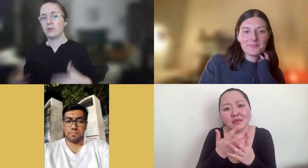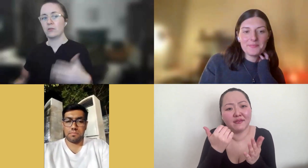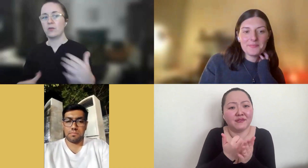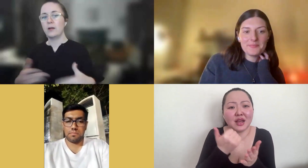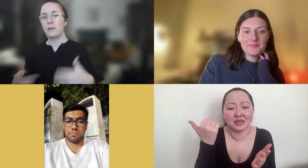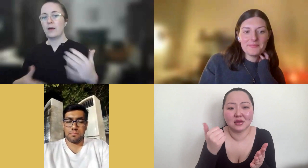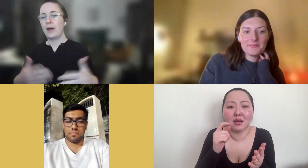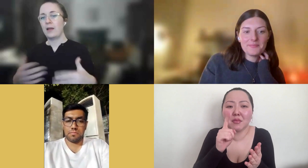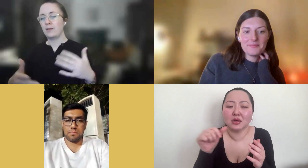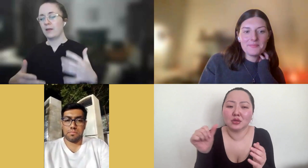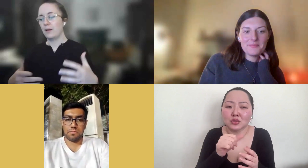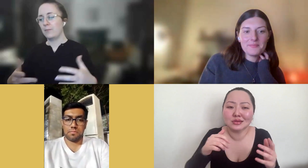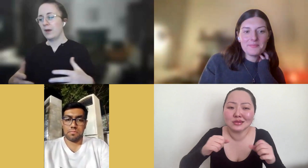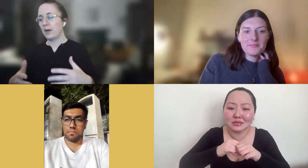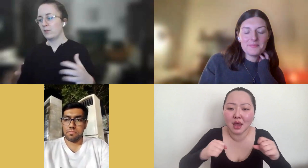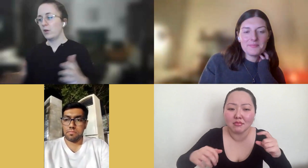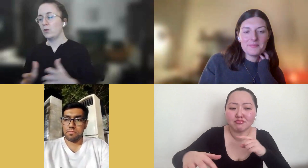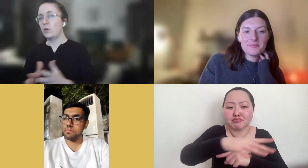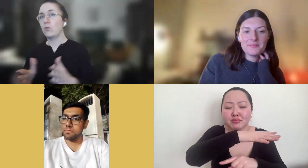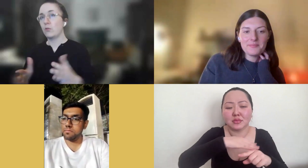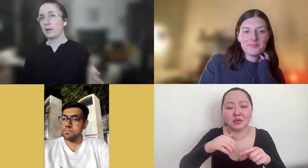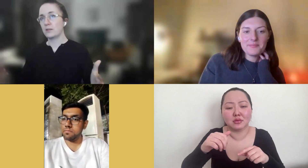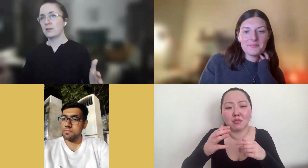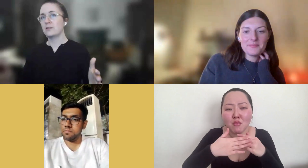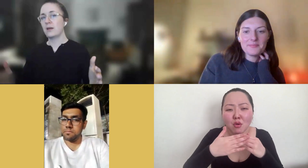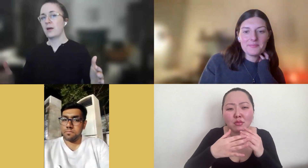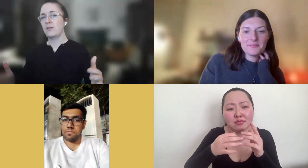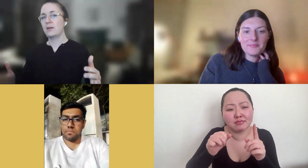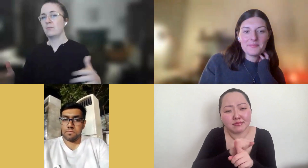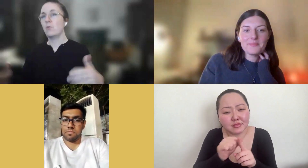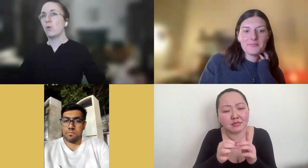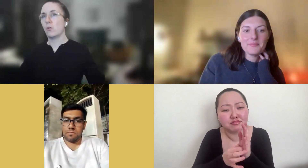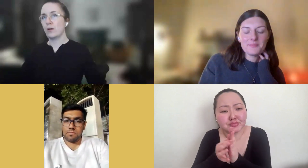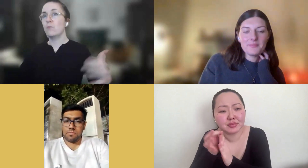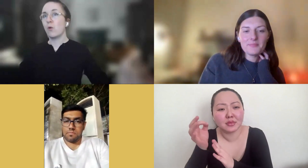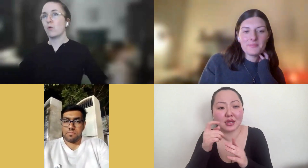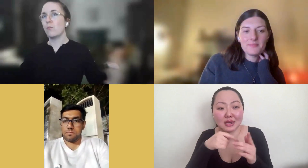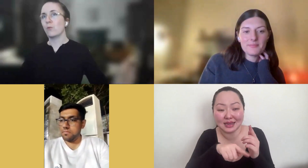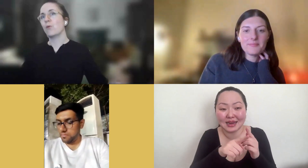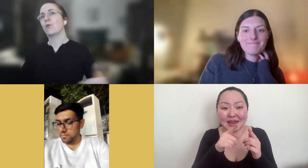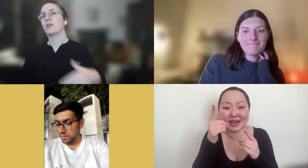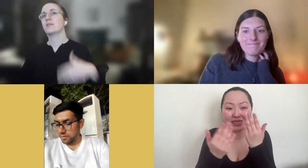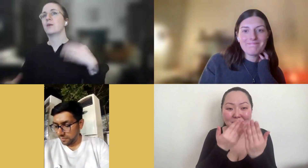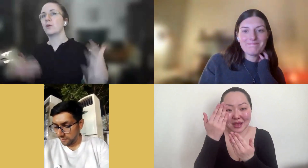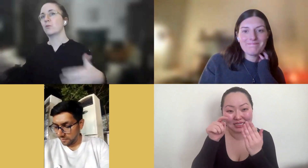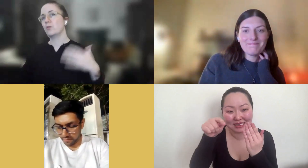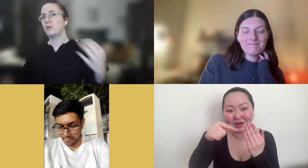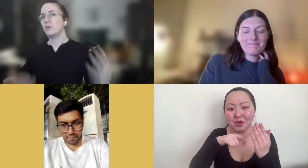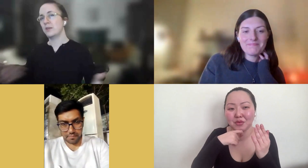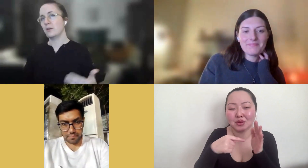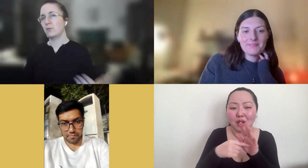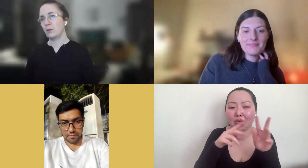the idea that you go for access and then more and more and more and more and what do you see